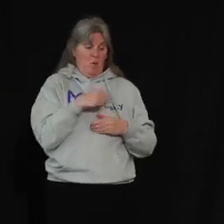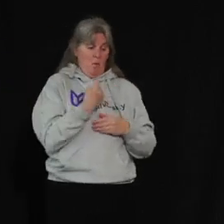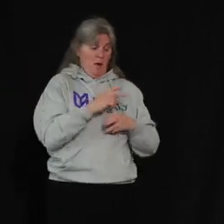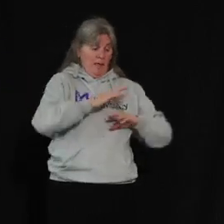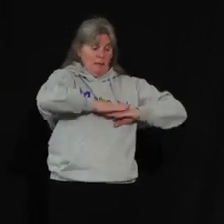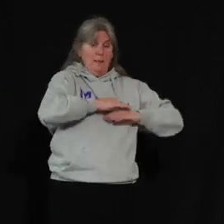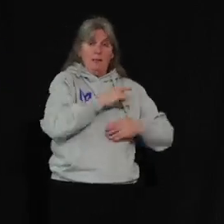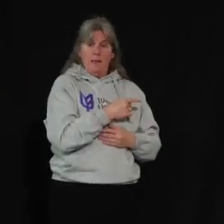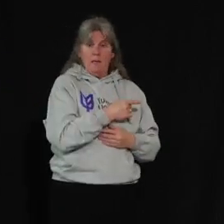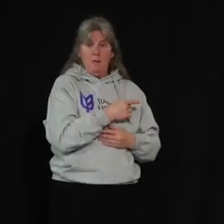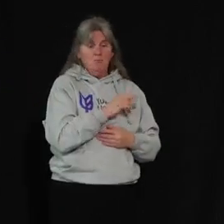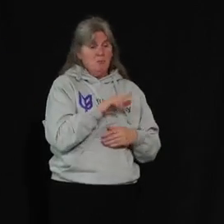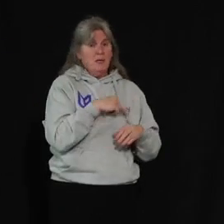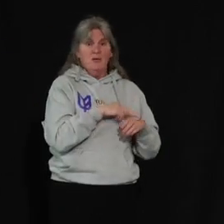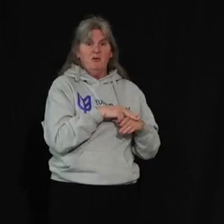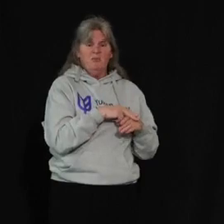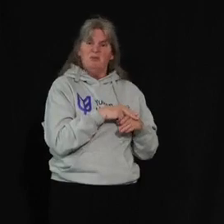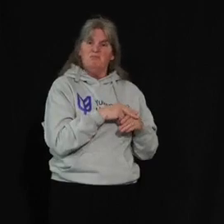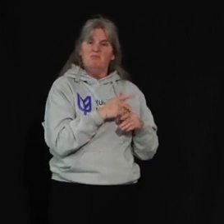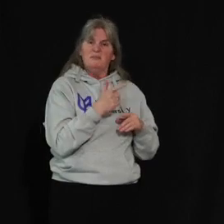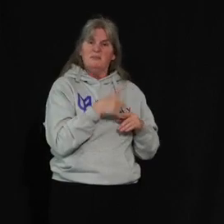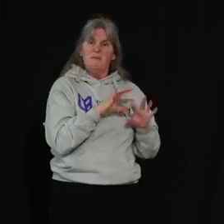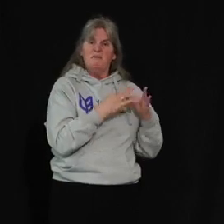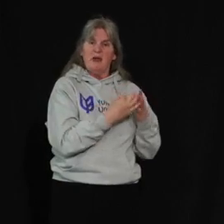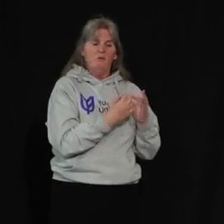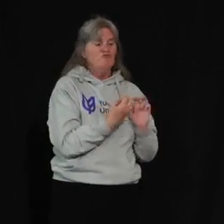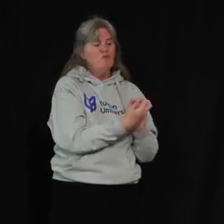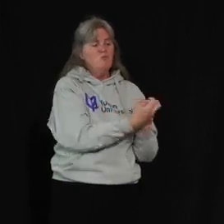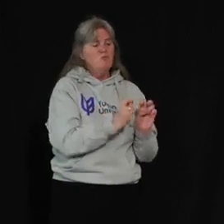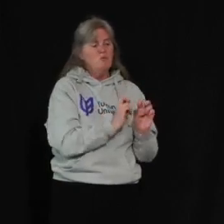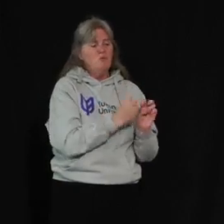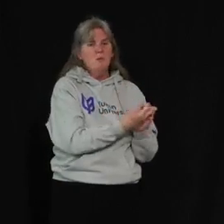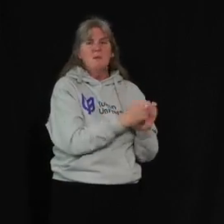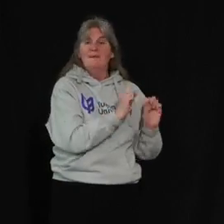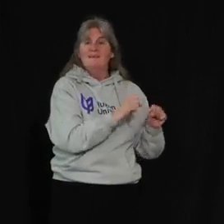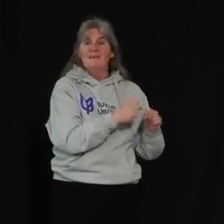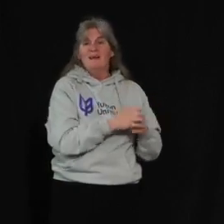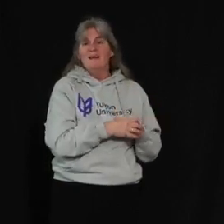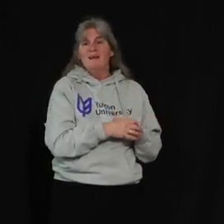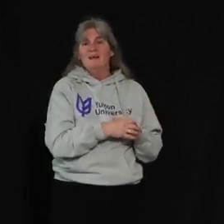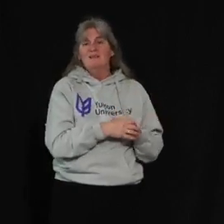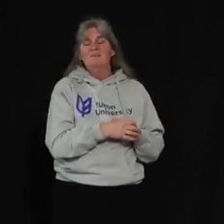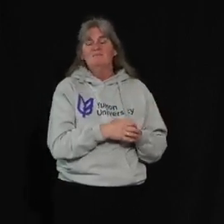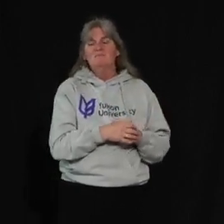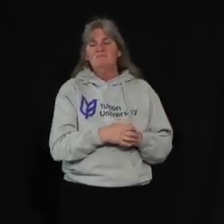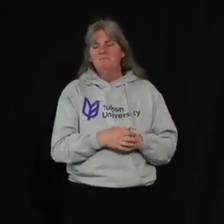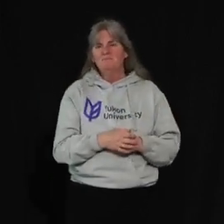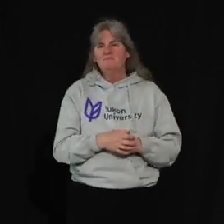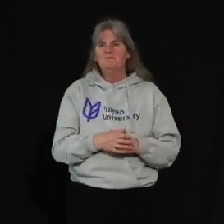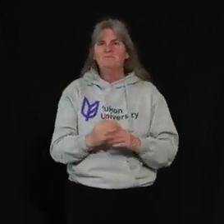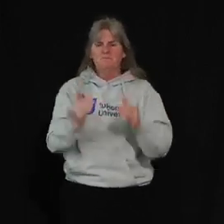But within one table, that can be the members of one household. Thank you.